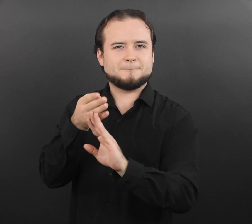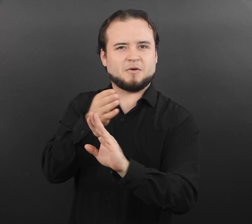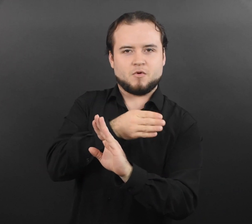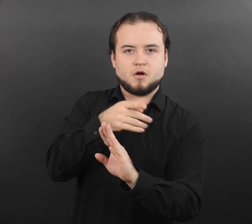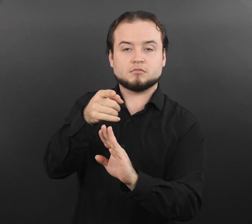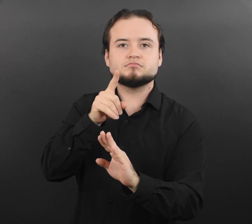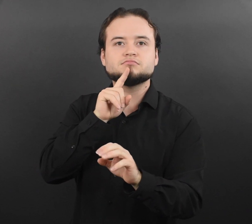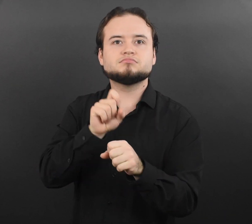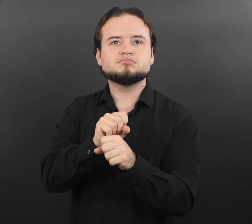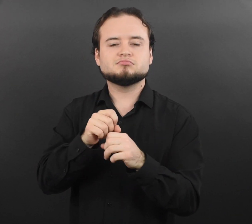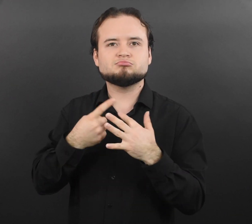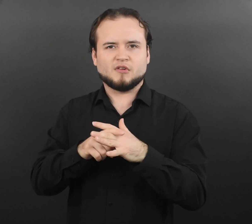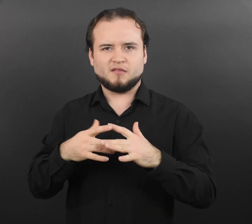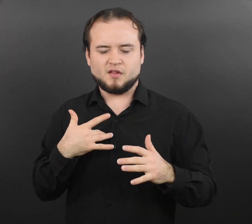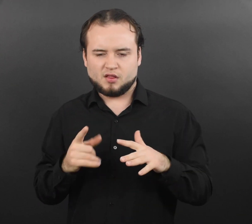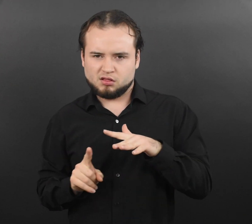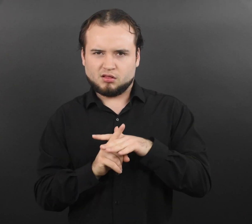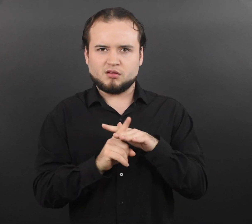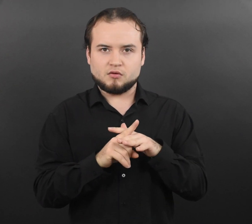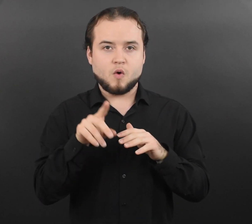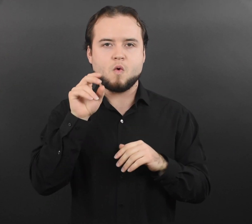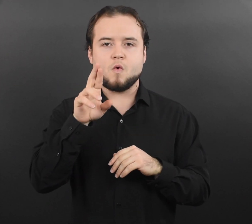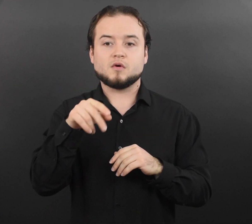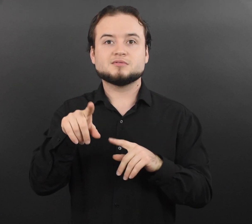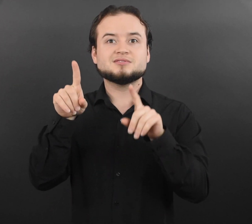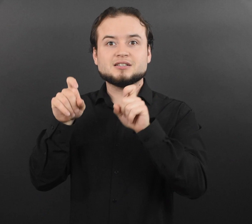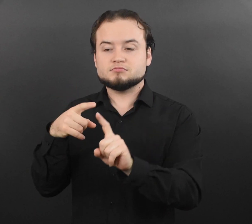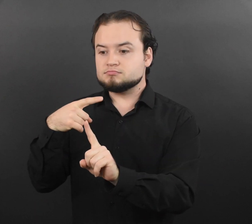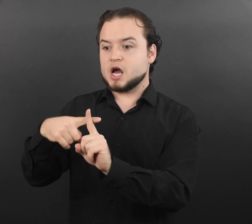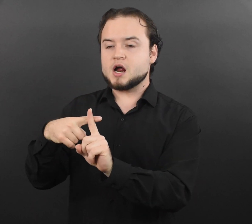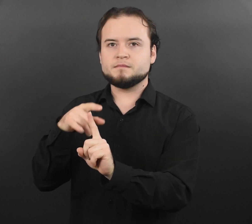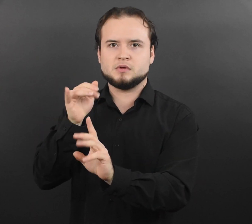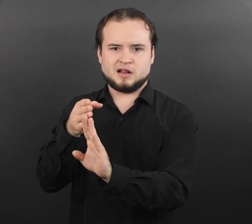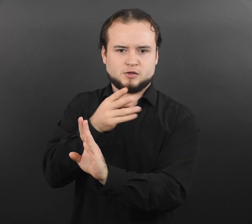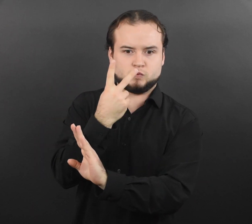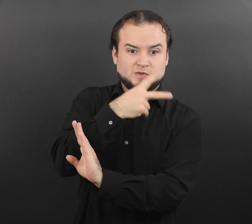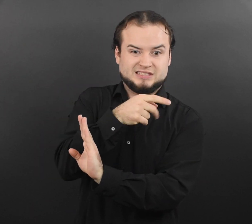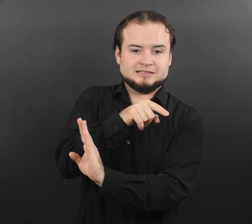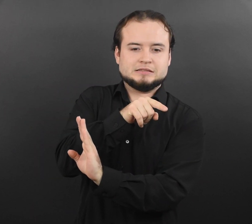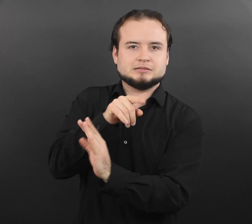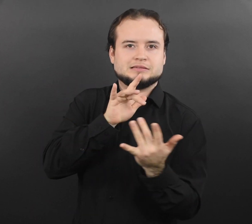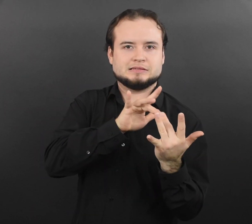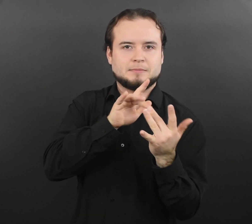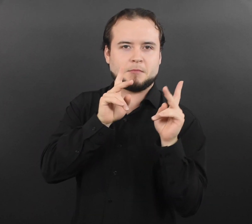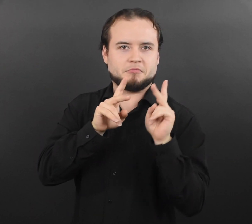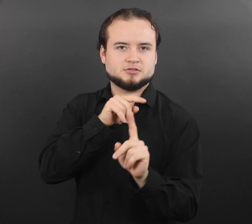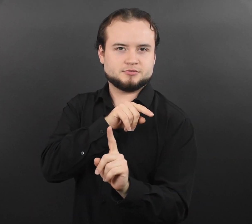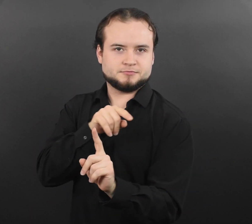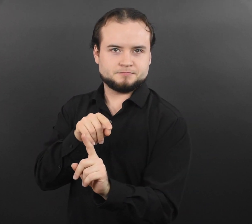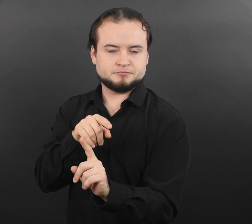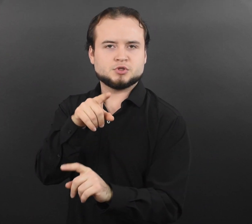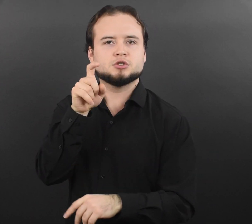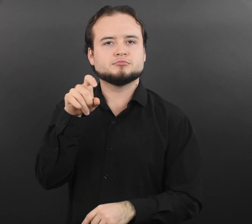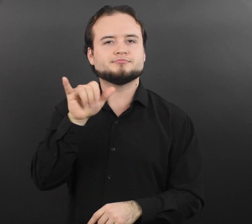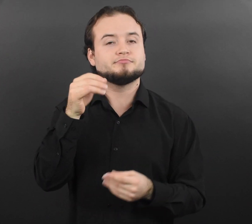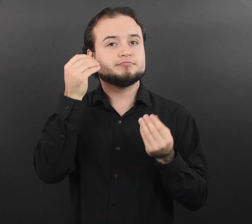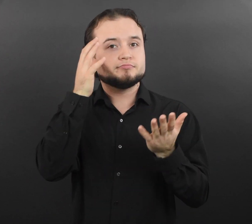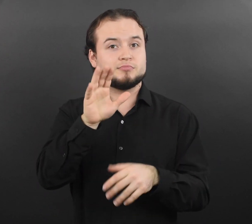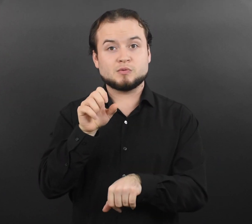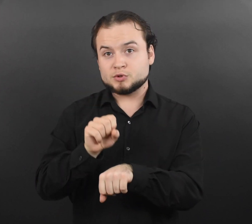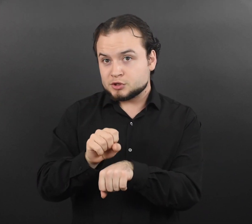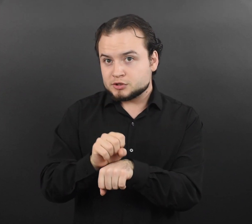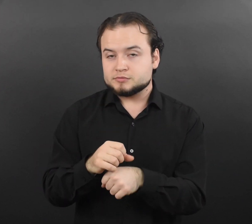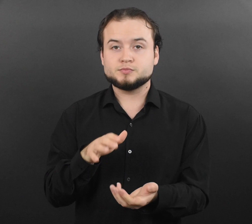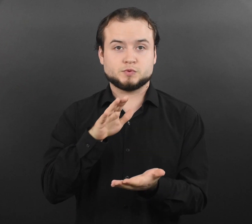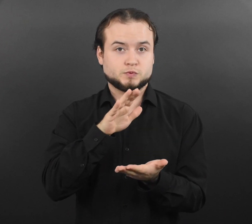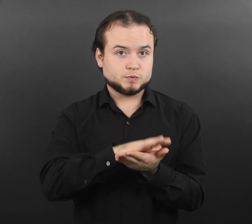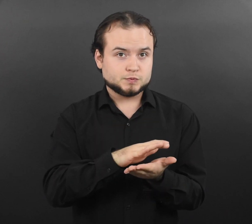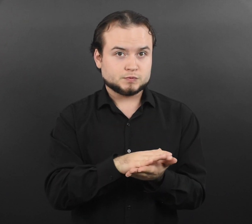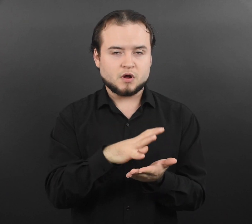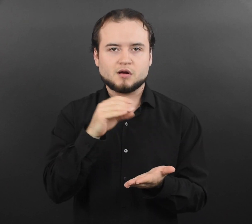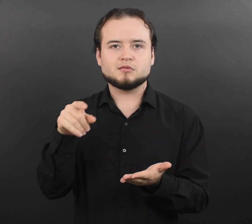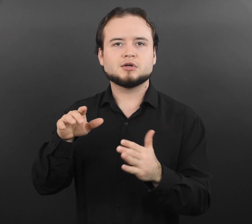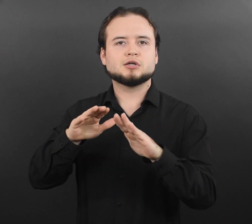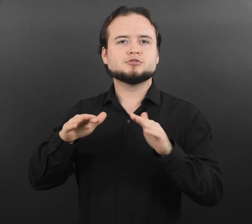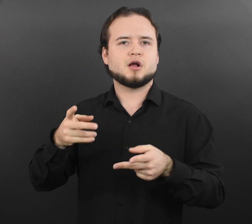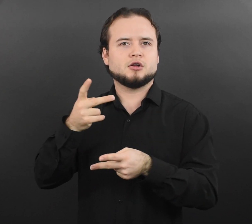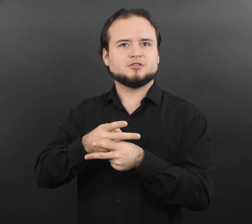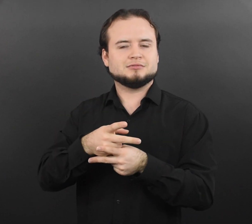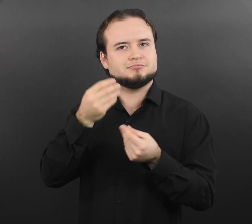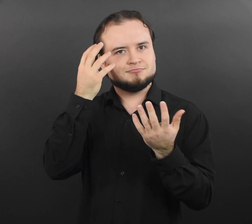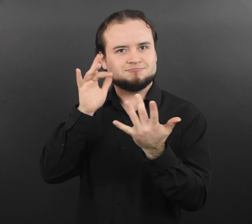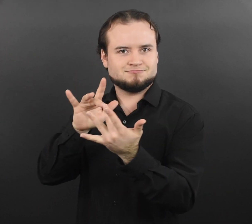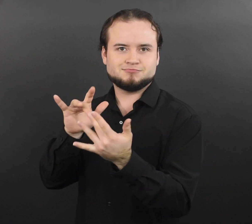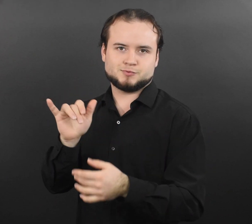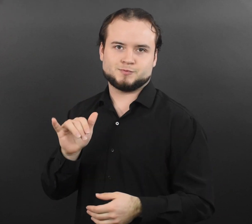You should also notify your employer, school, or child care as appropriate.